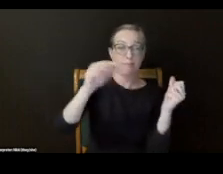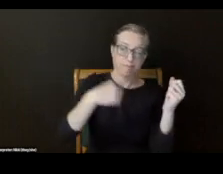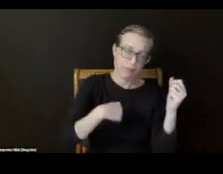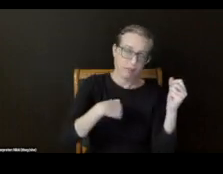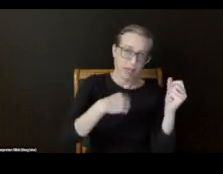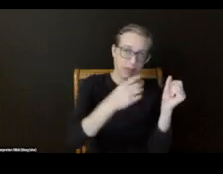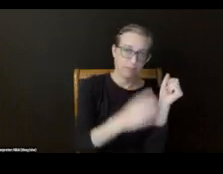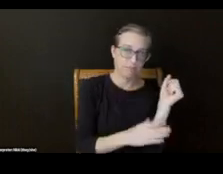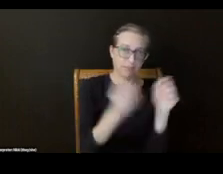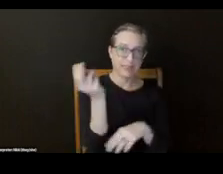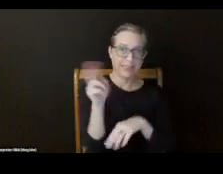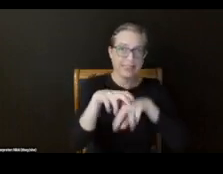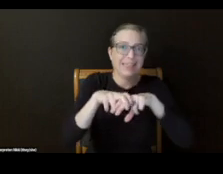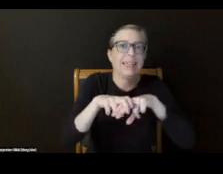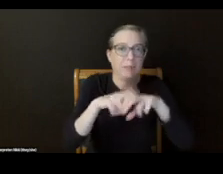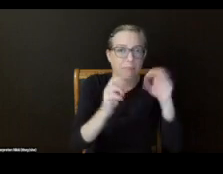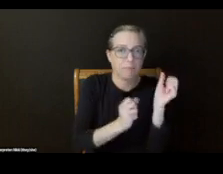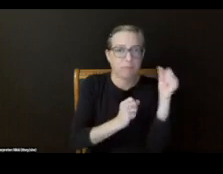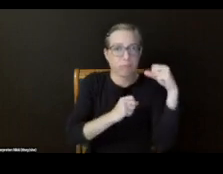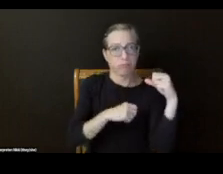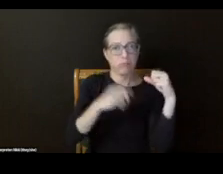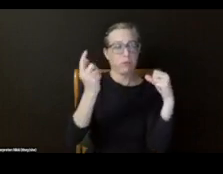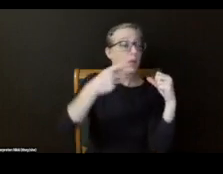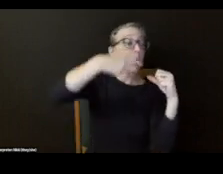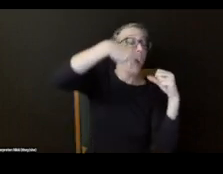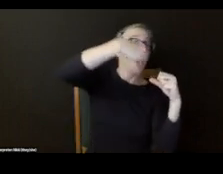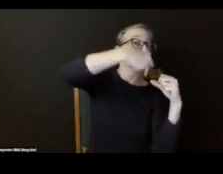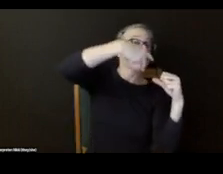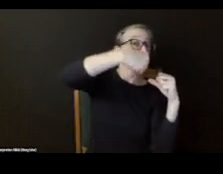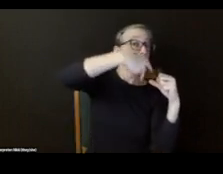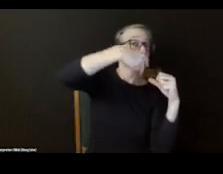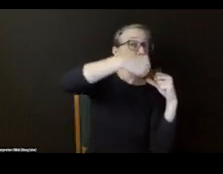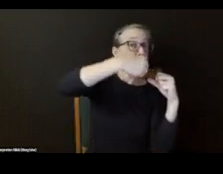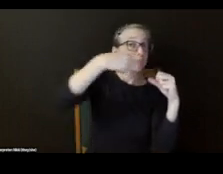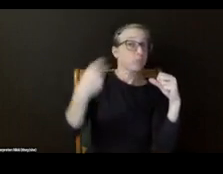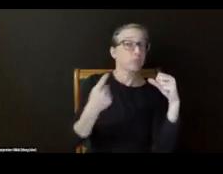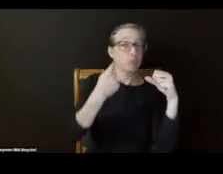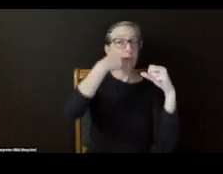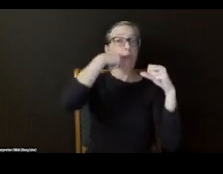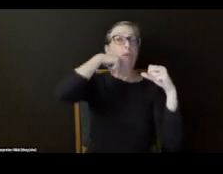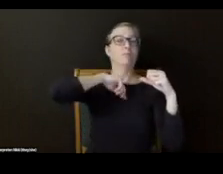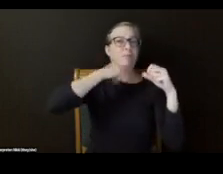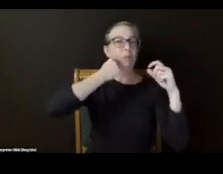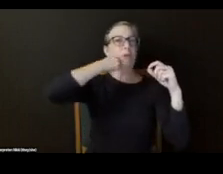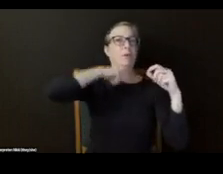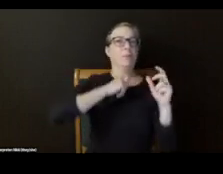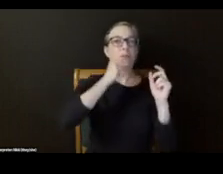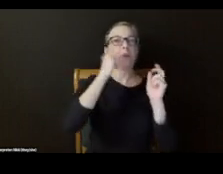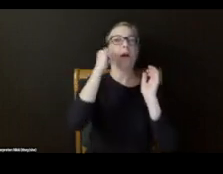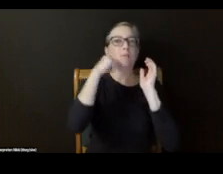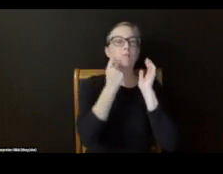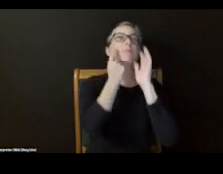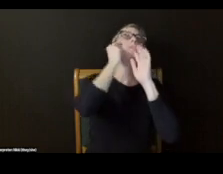So obviously 2020 it has, the world has revolved and